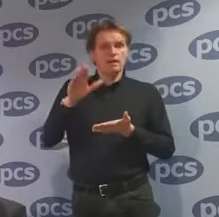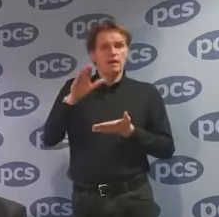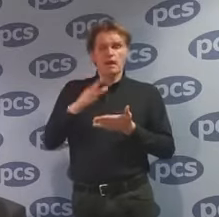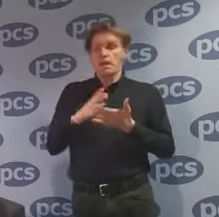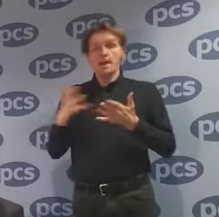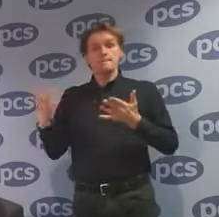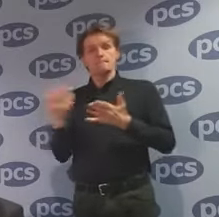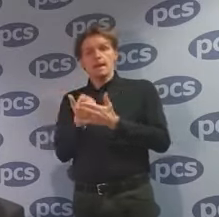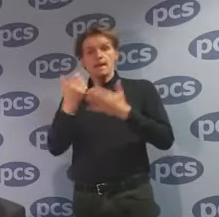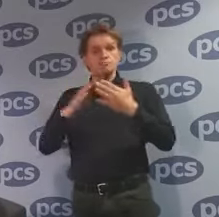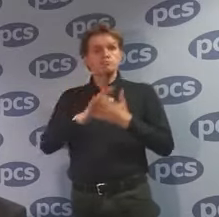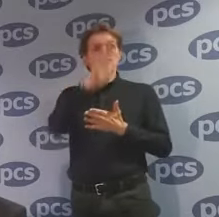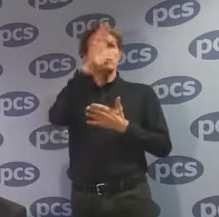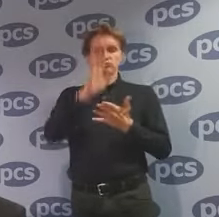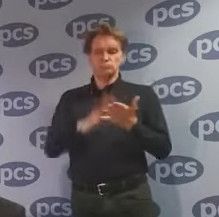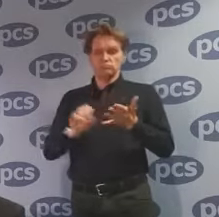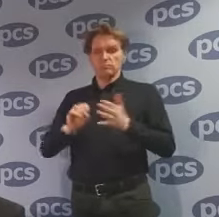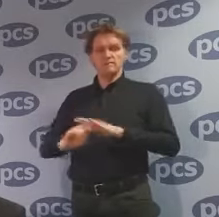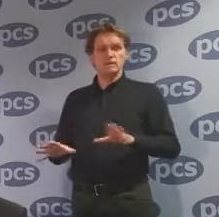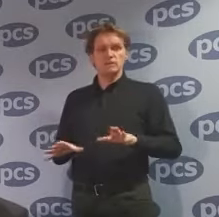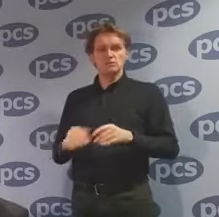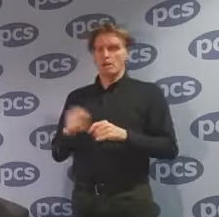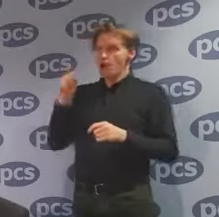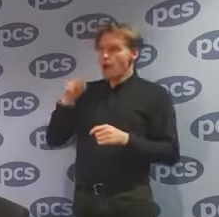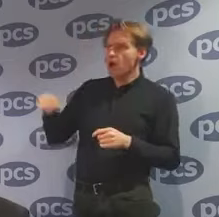happened in other parts of the public sector so we are very conscious about